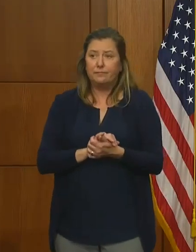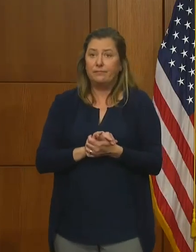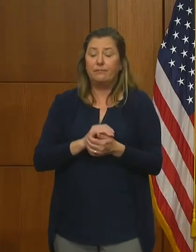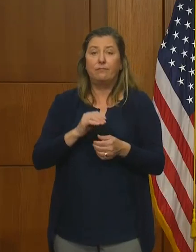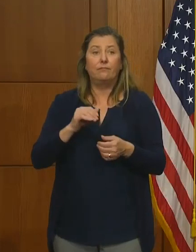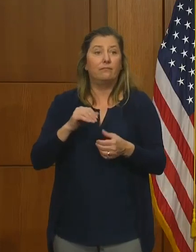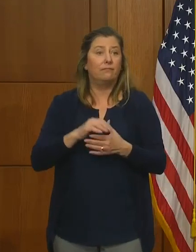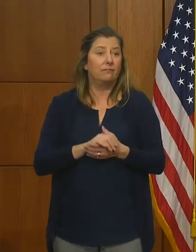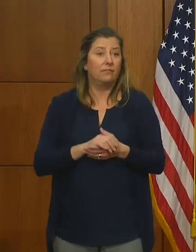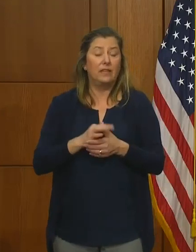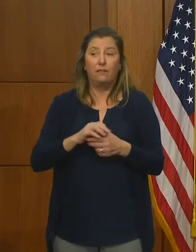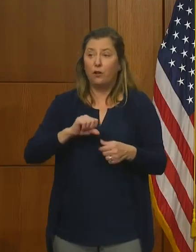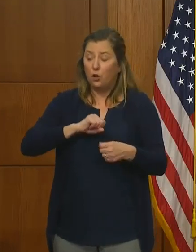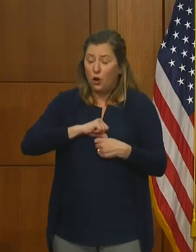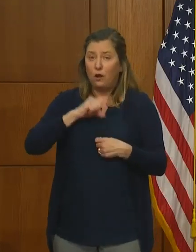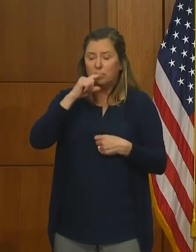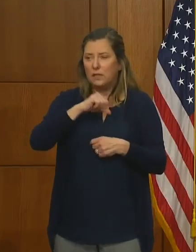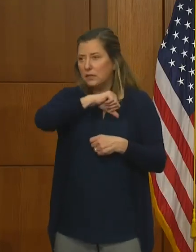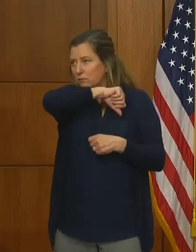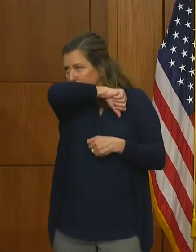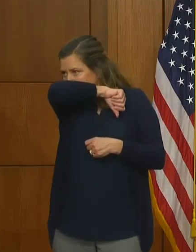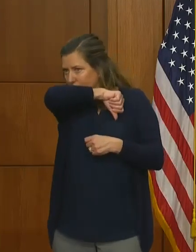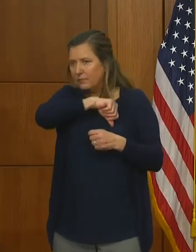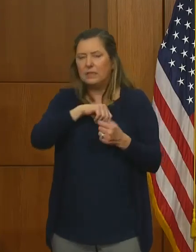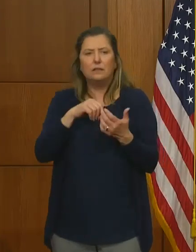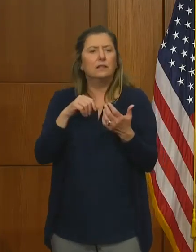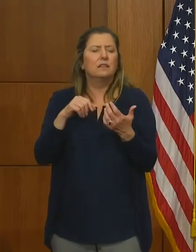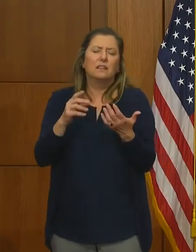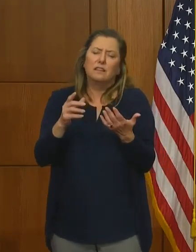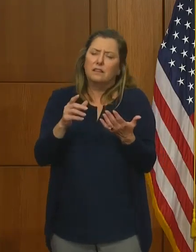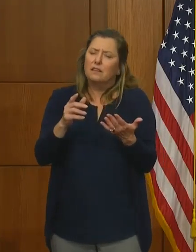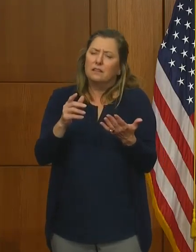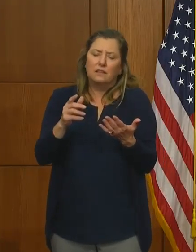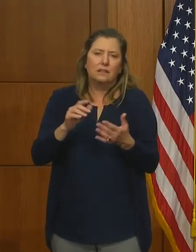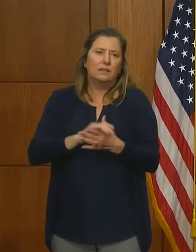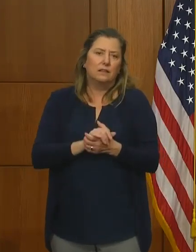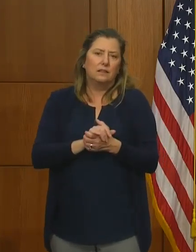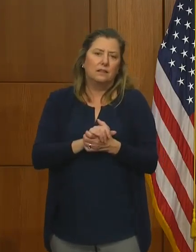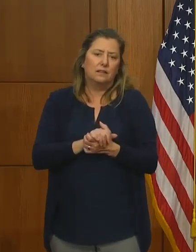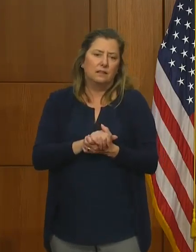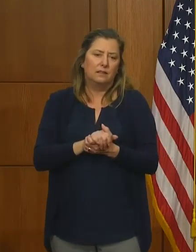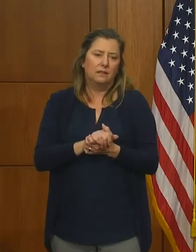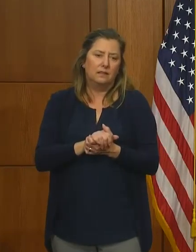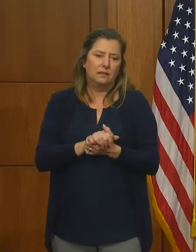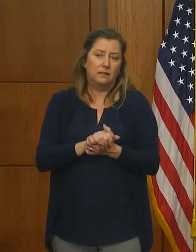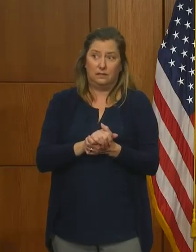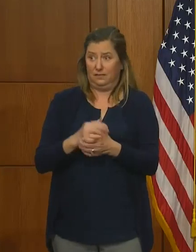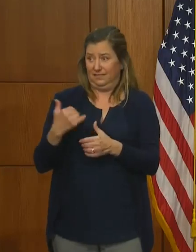THINGS THAT WE'VE BEEN SAYING ALL ALONG THE- BECAUSE- YOUR FACE IF YOU NEED TO COUGH OR